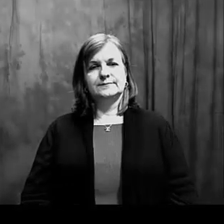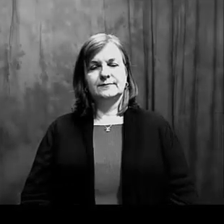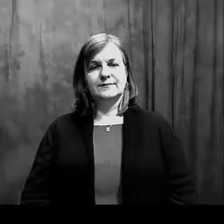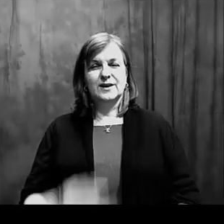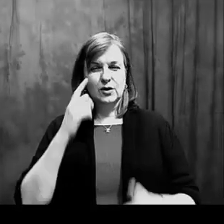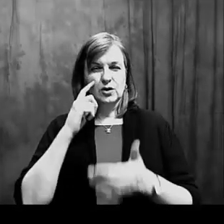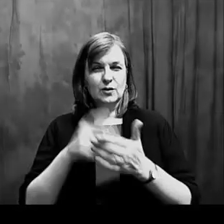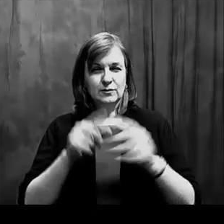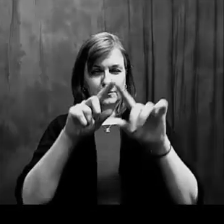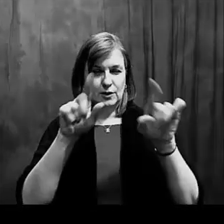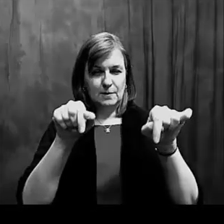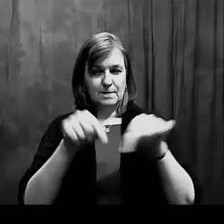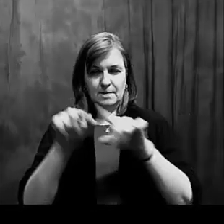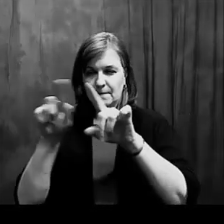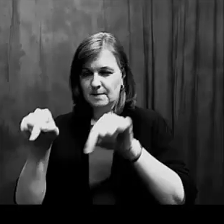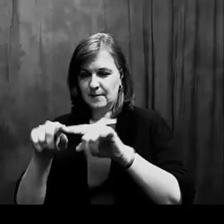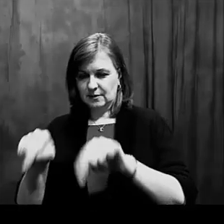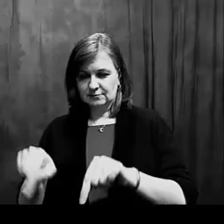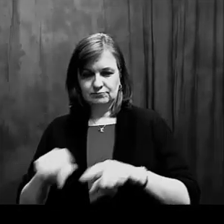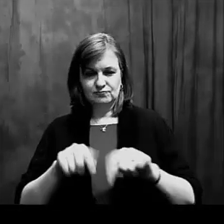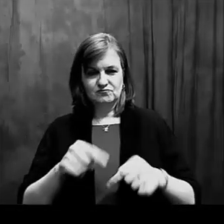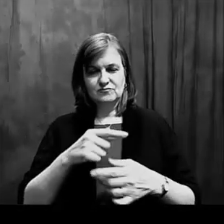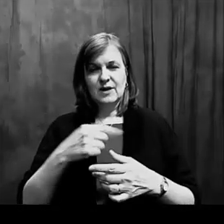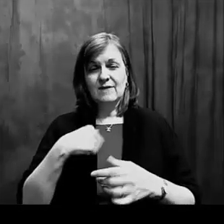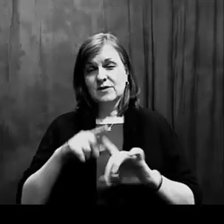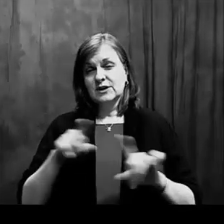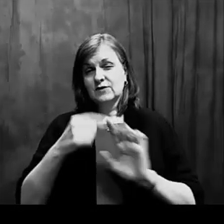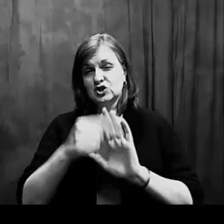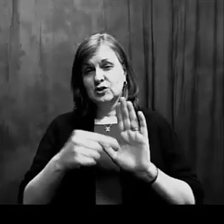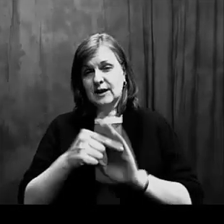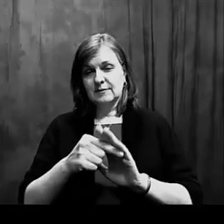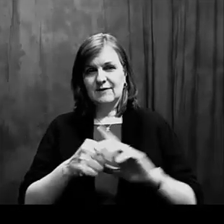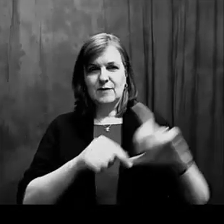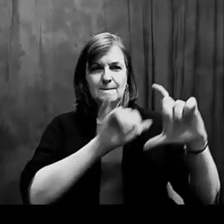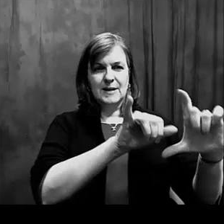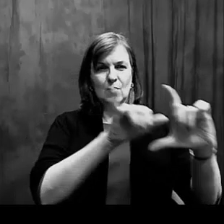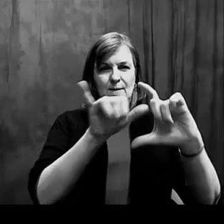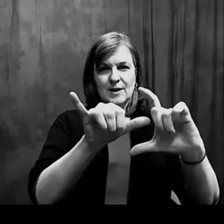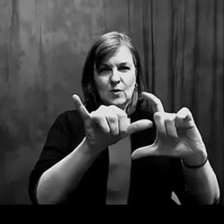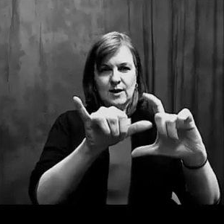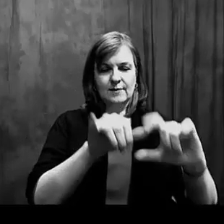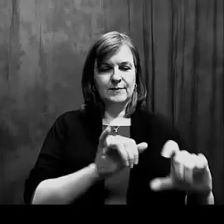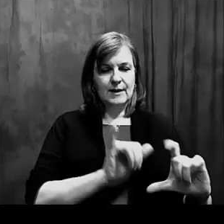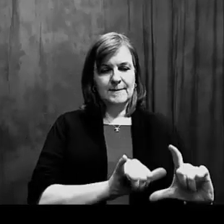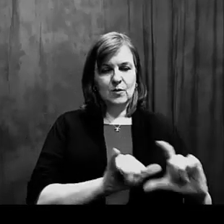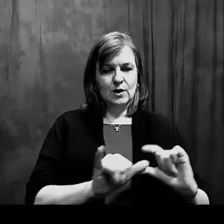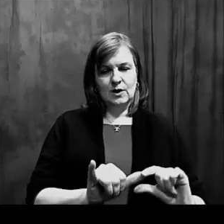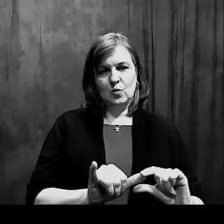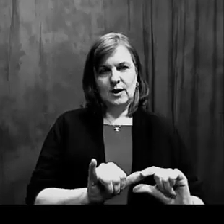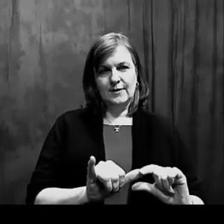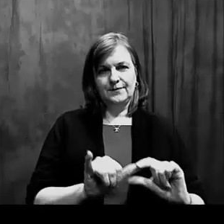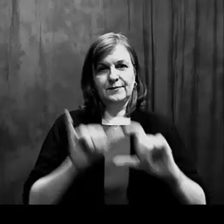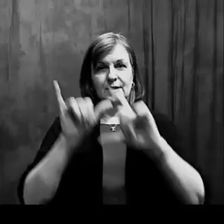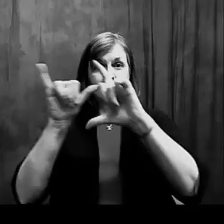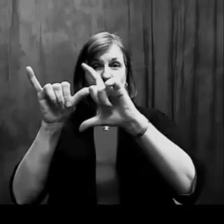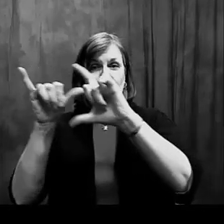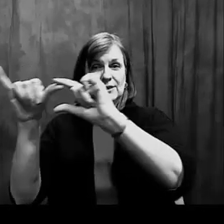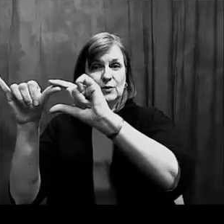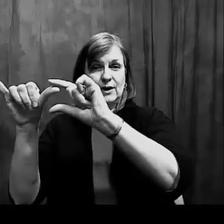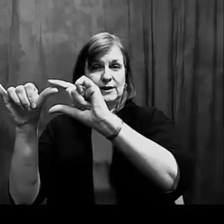big "Y" little "y" -- this goes here this goes here little "y" little "y"